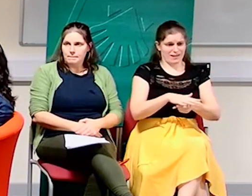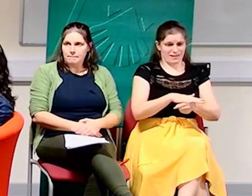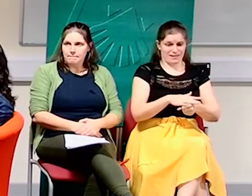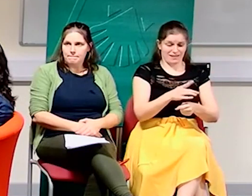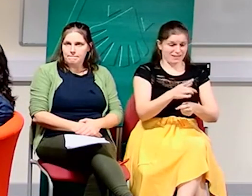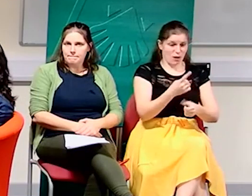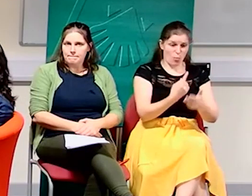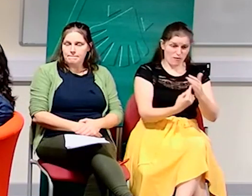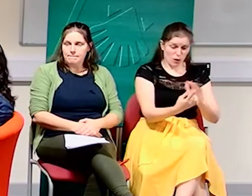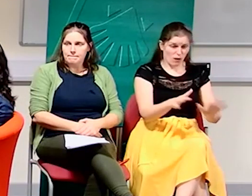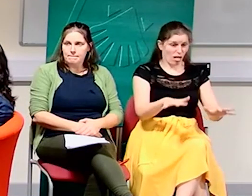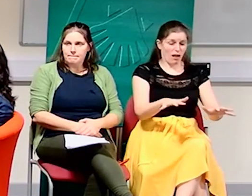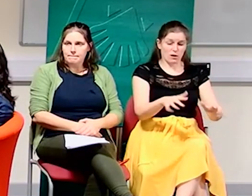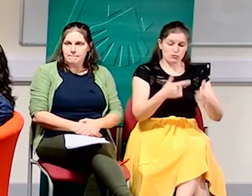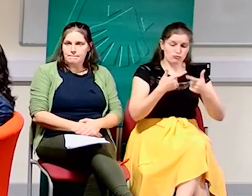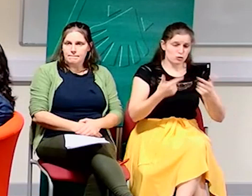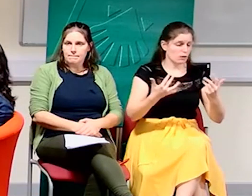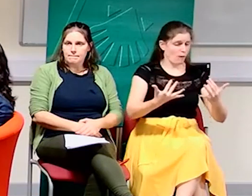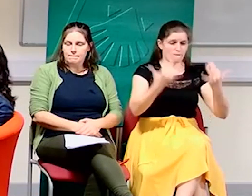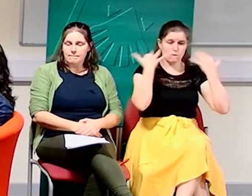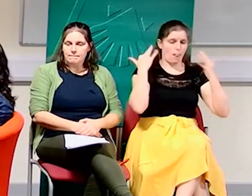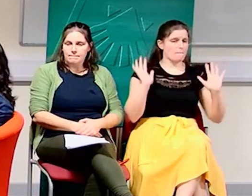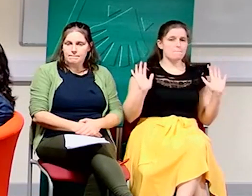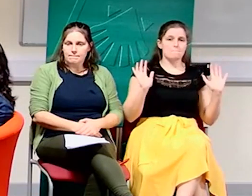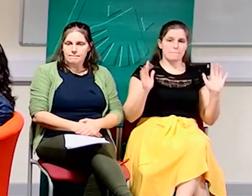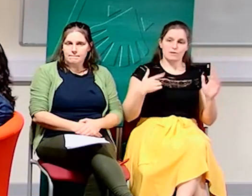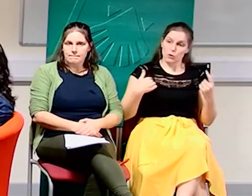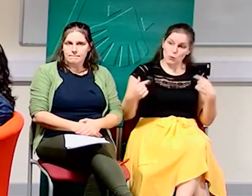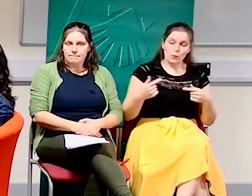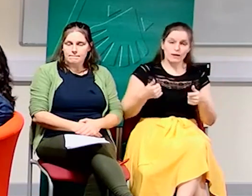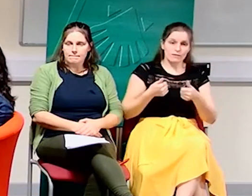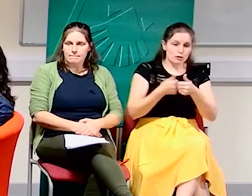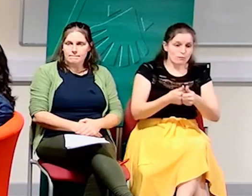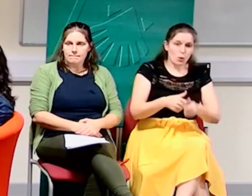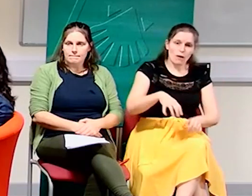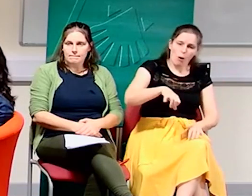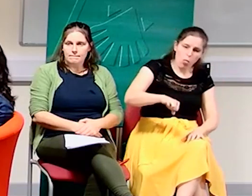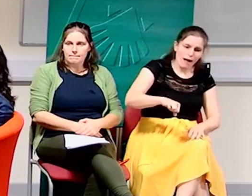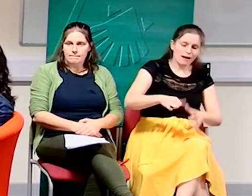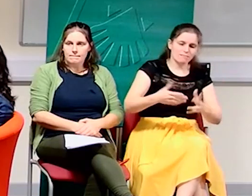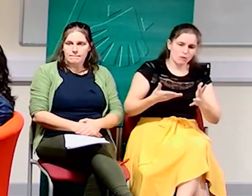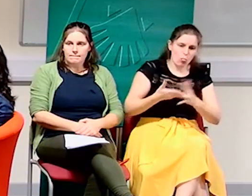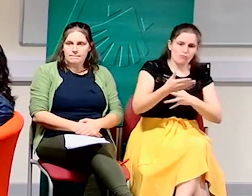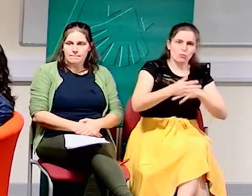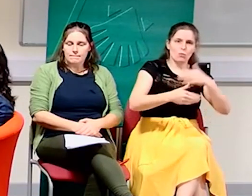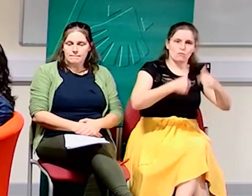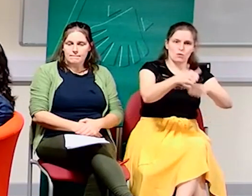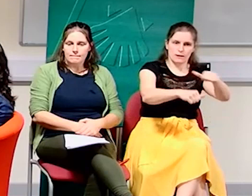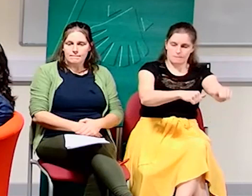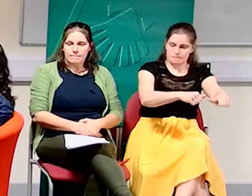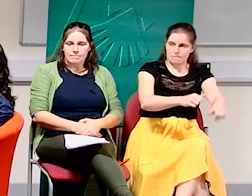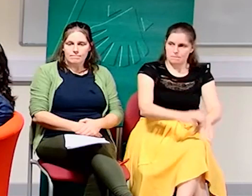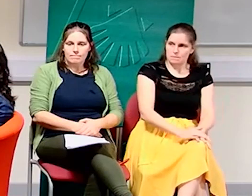themselves and so we we we help them we hold their hand through that process um and then they're able